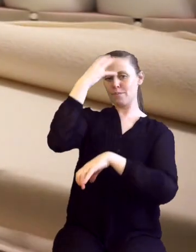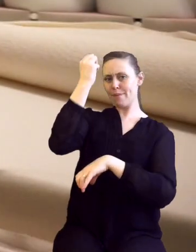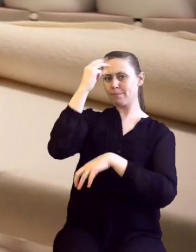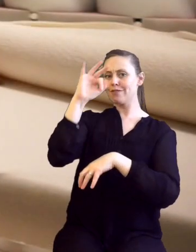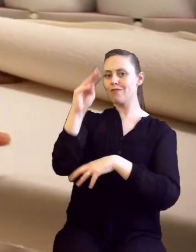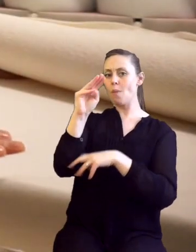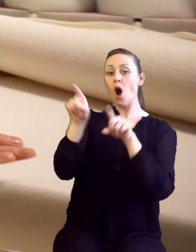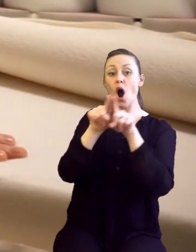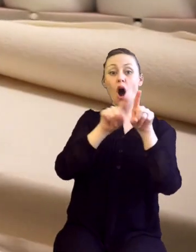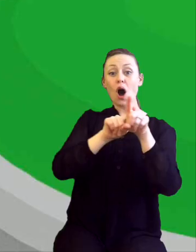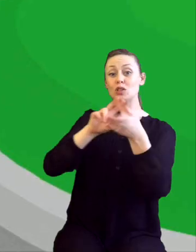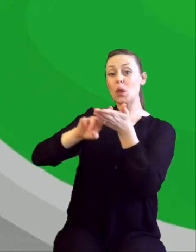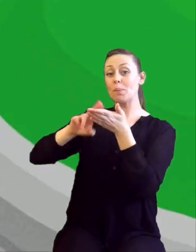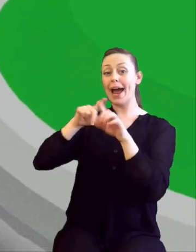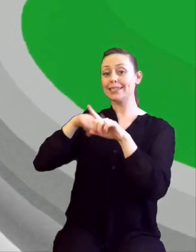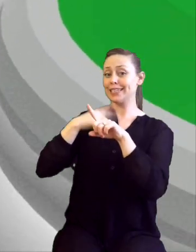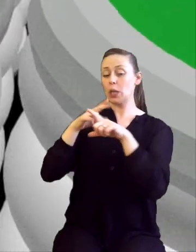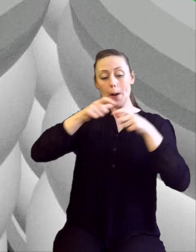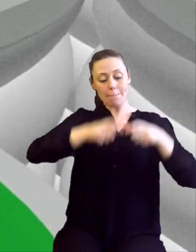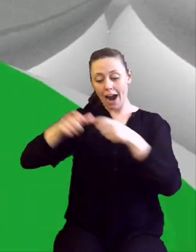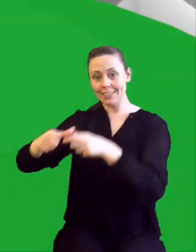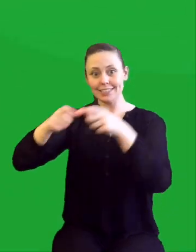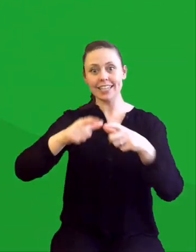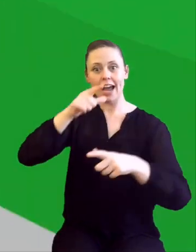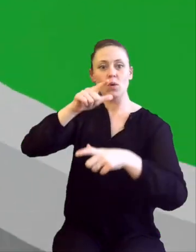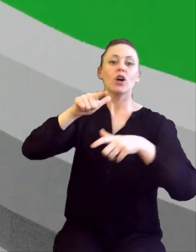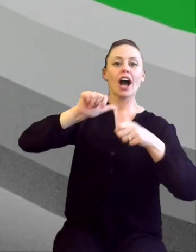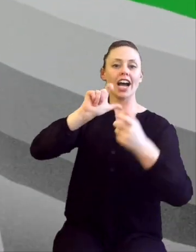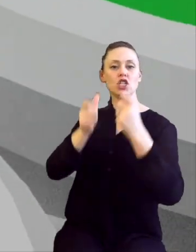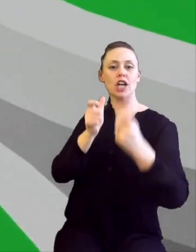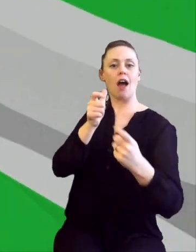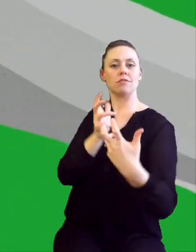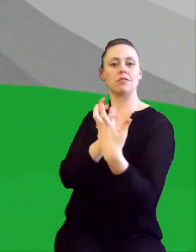their patented helix airpods that self adjust to your body.